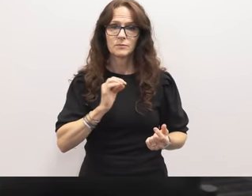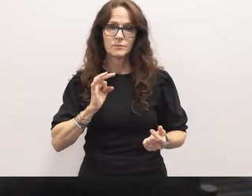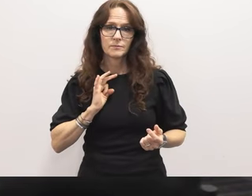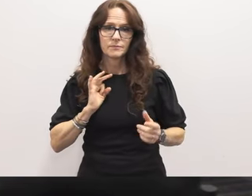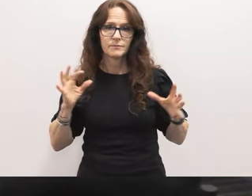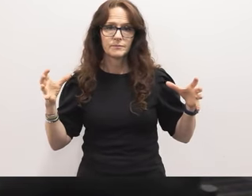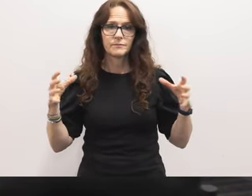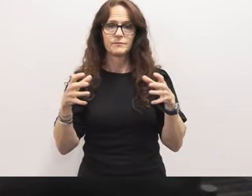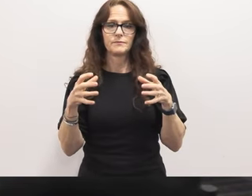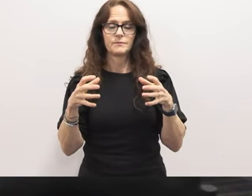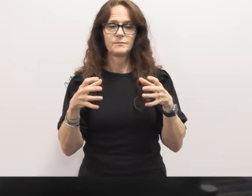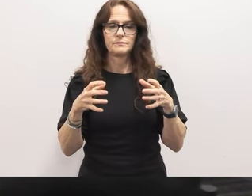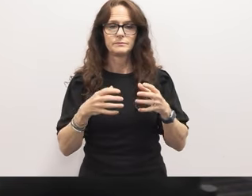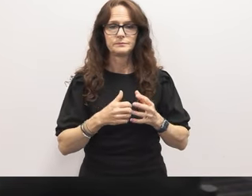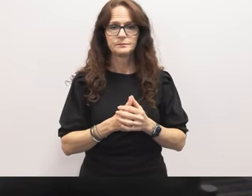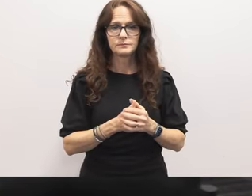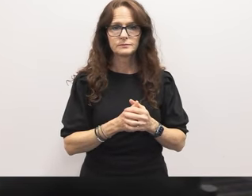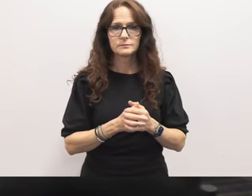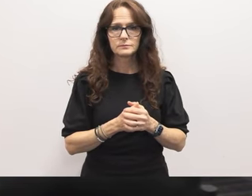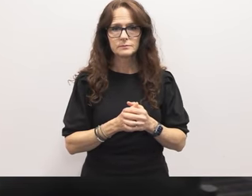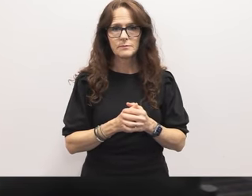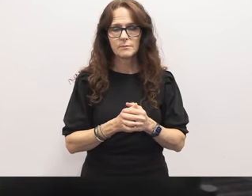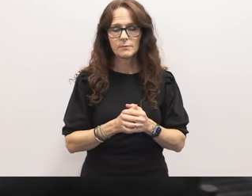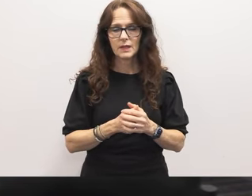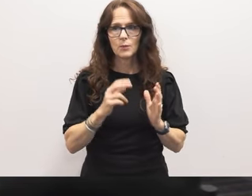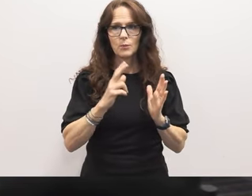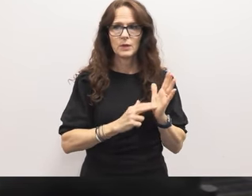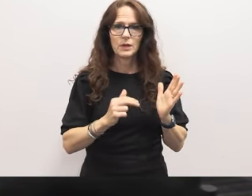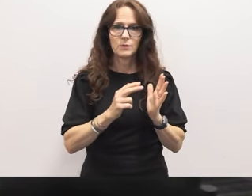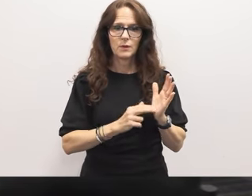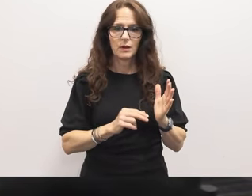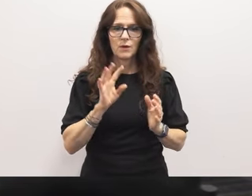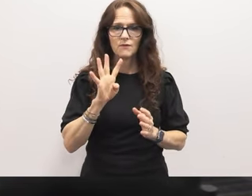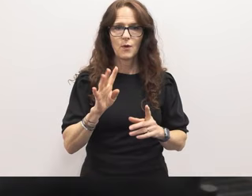And I think, you know, we read four different titles